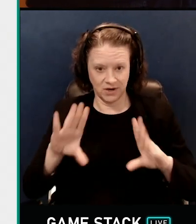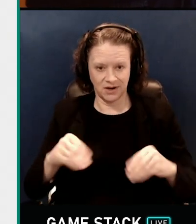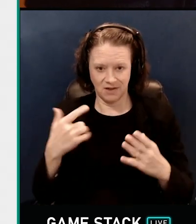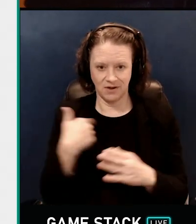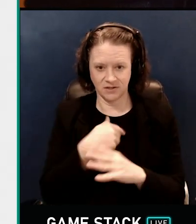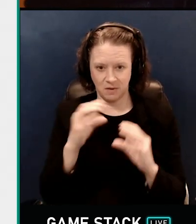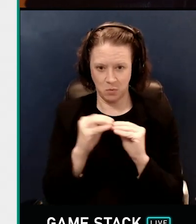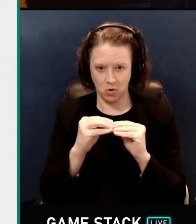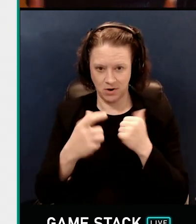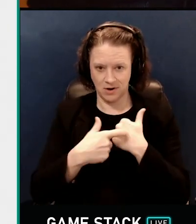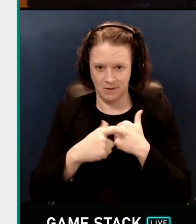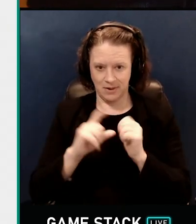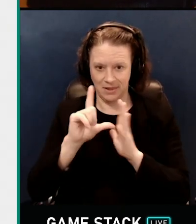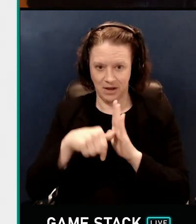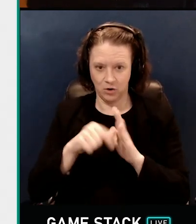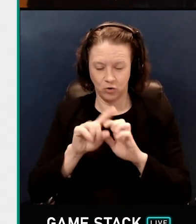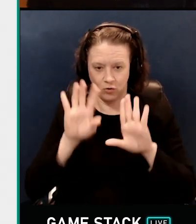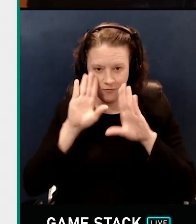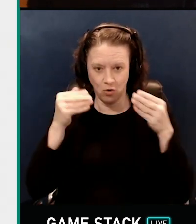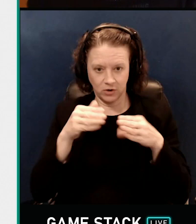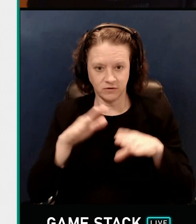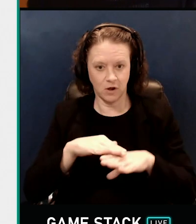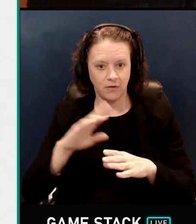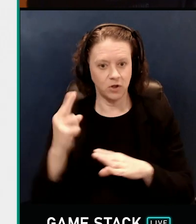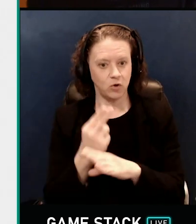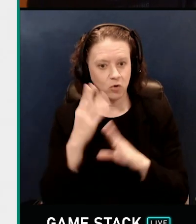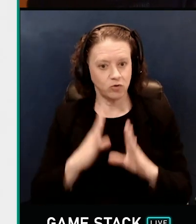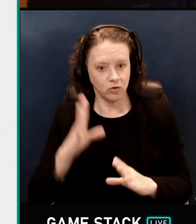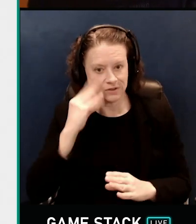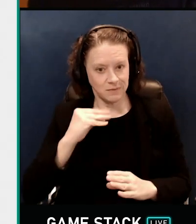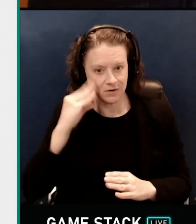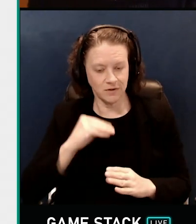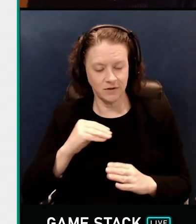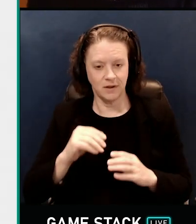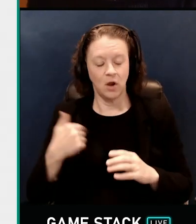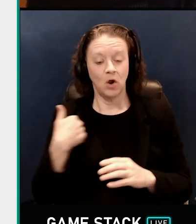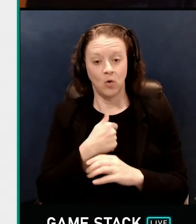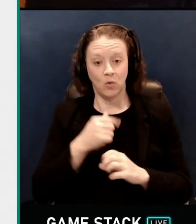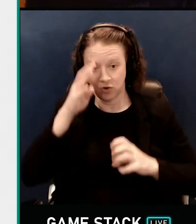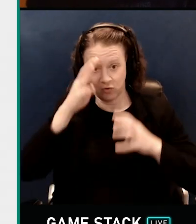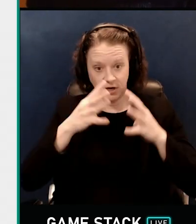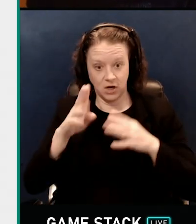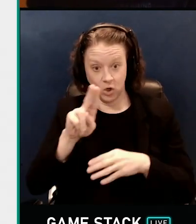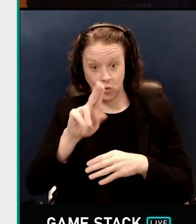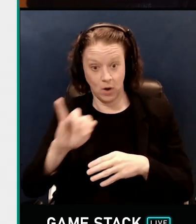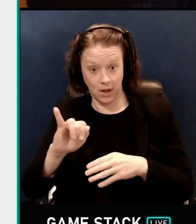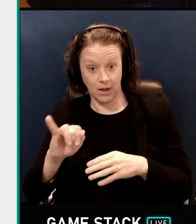to focus on the user experience and allow us to create a UI in which tester scan quickly,